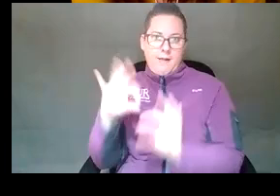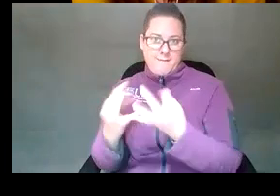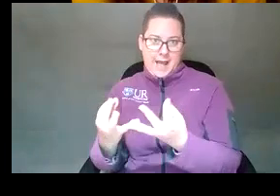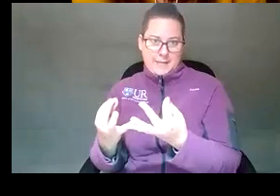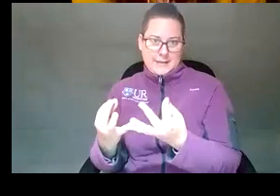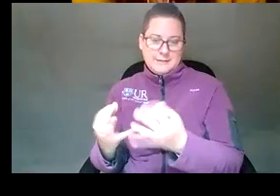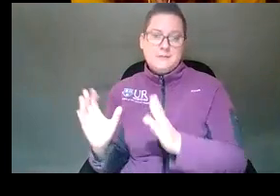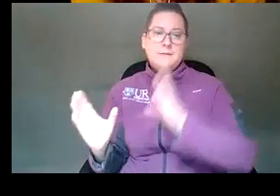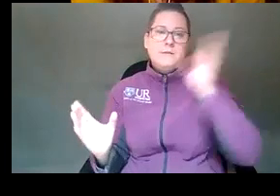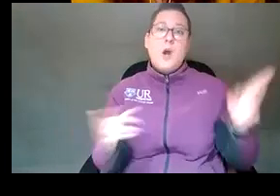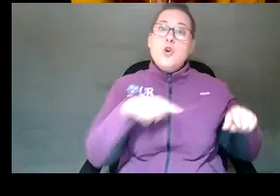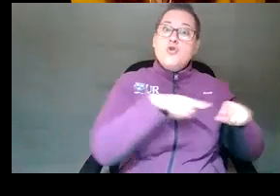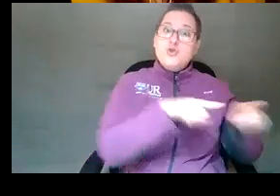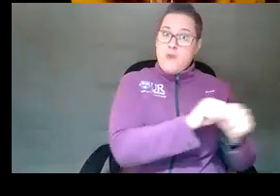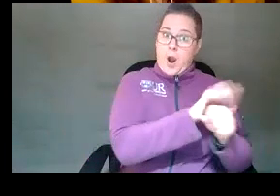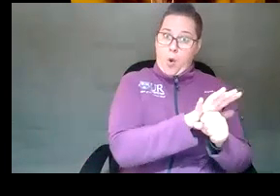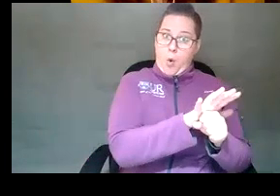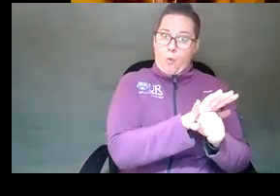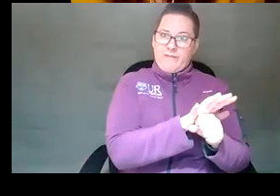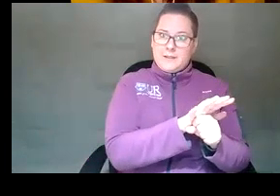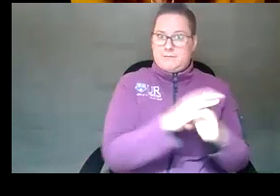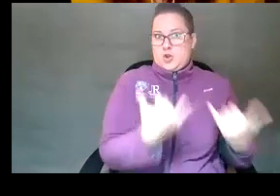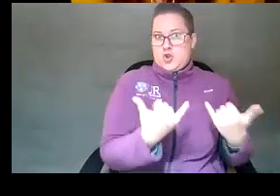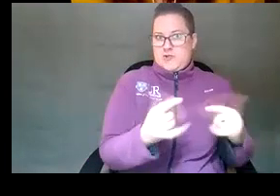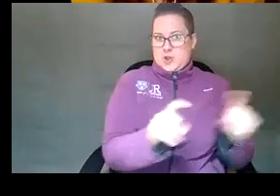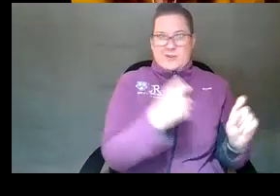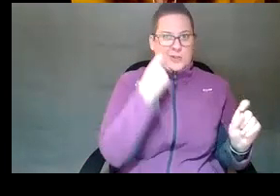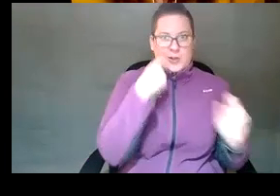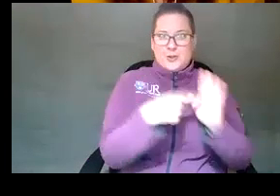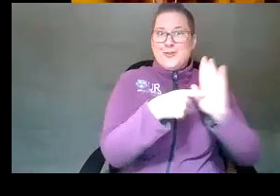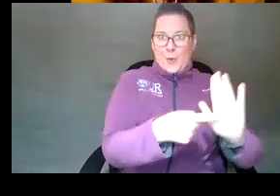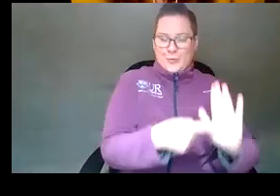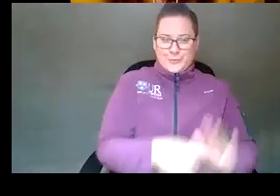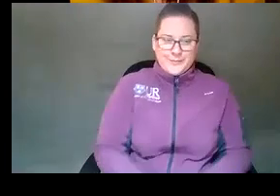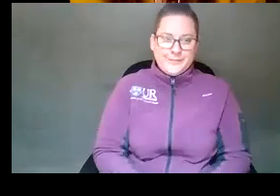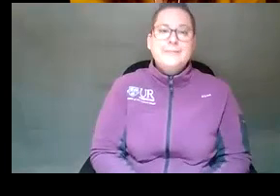to during covid which was the current survey that I've just spent time telling you about and I think